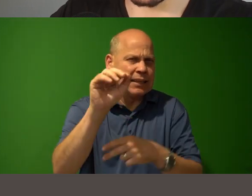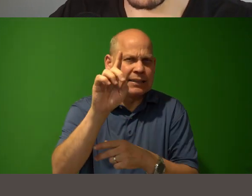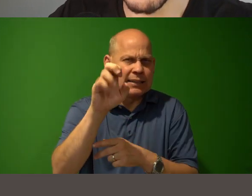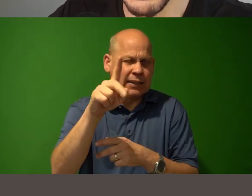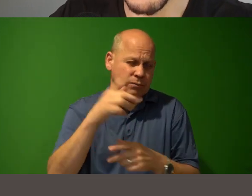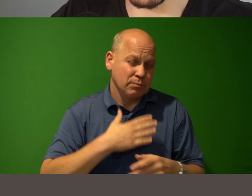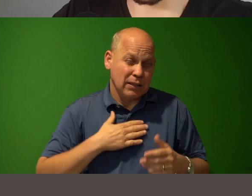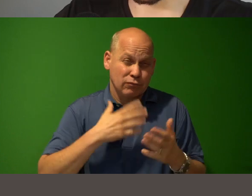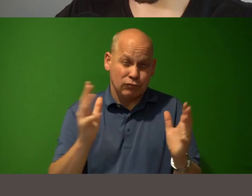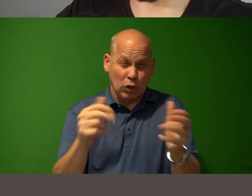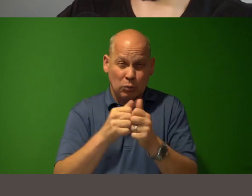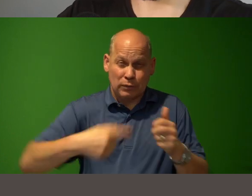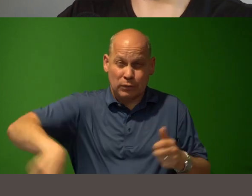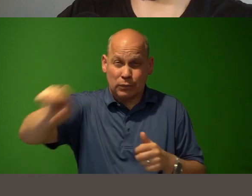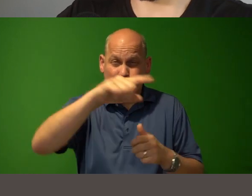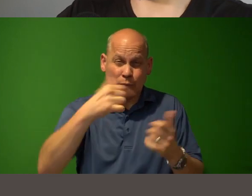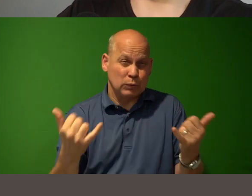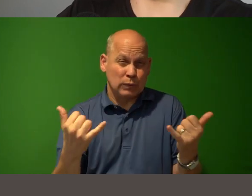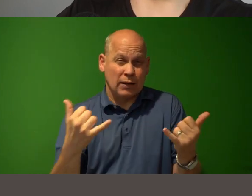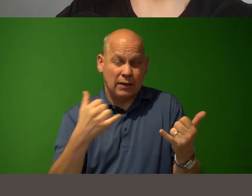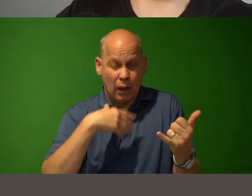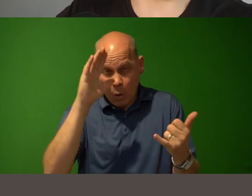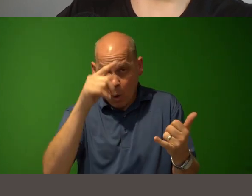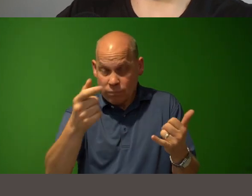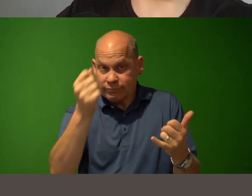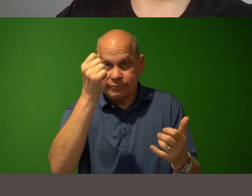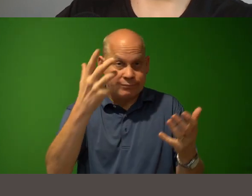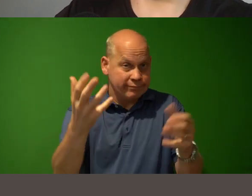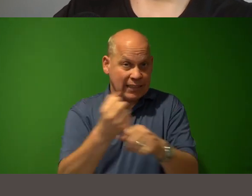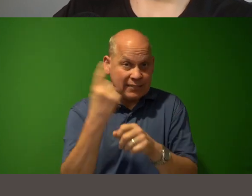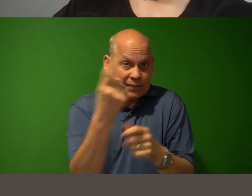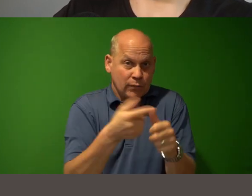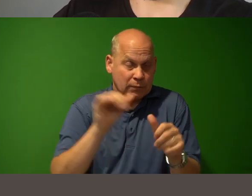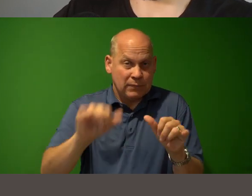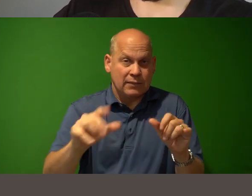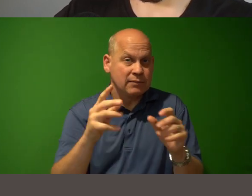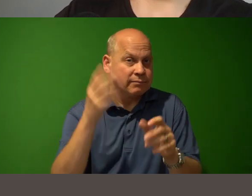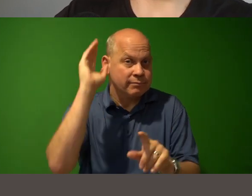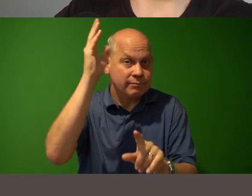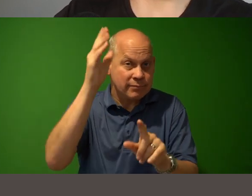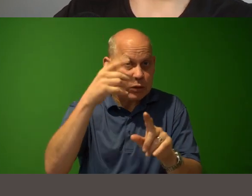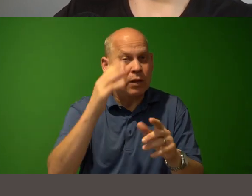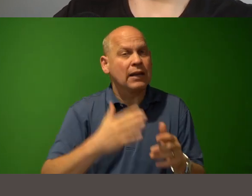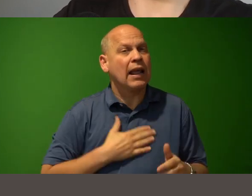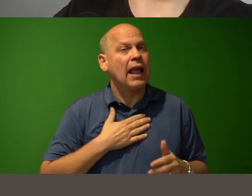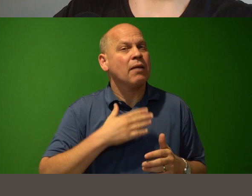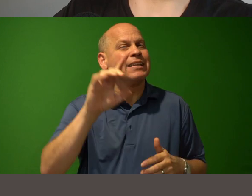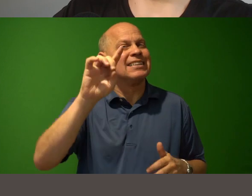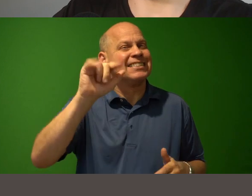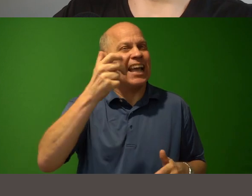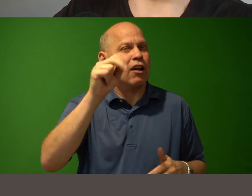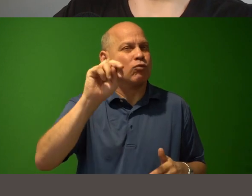of you today. I hope you got something out of this and happy diagramming ahead for everyone.